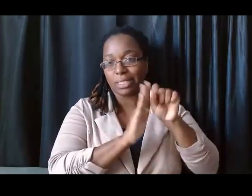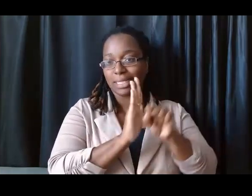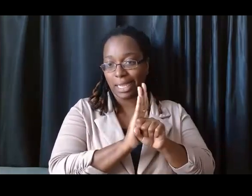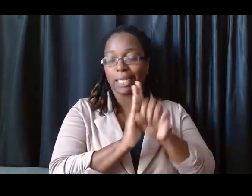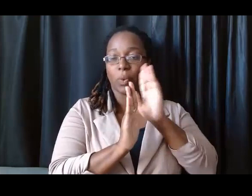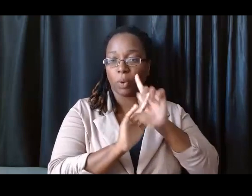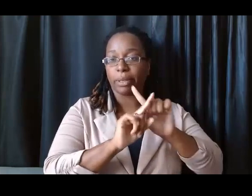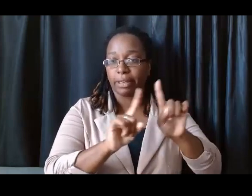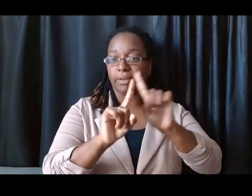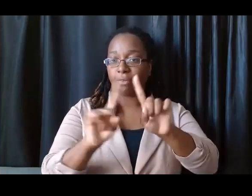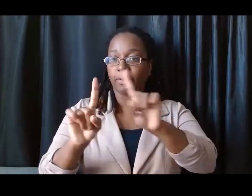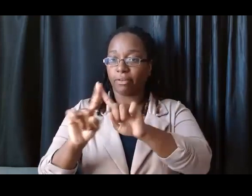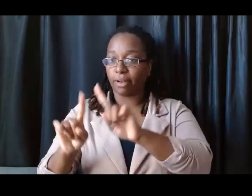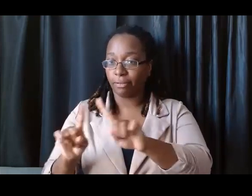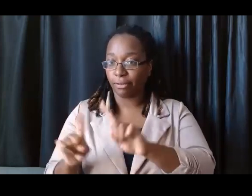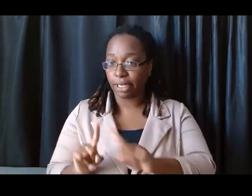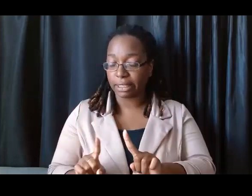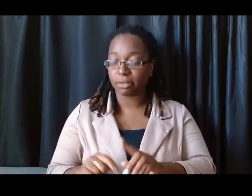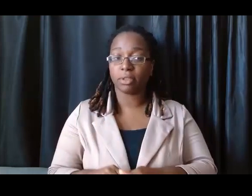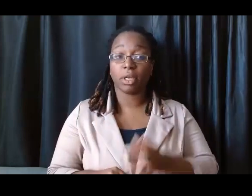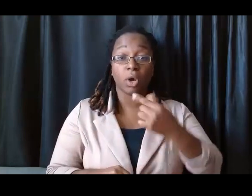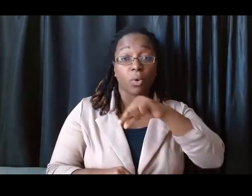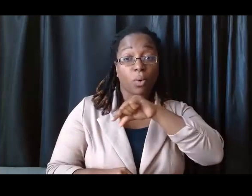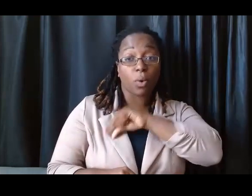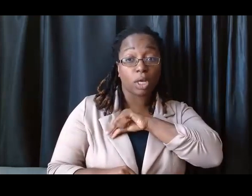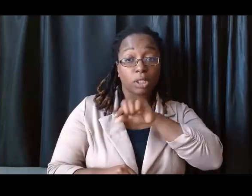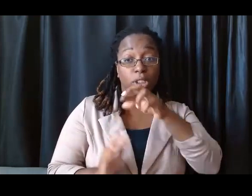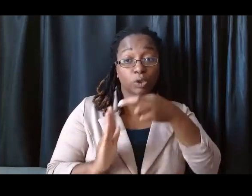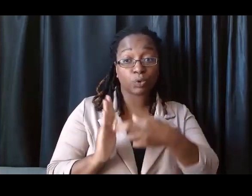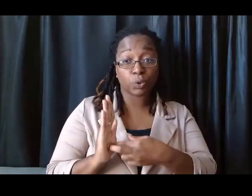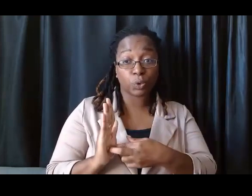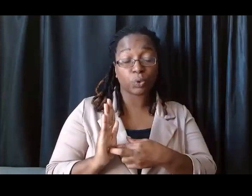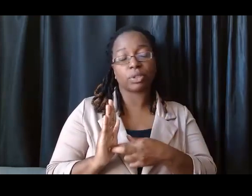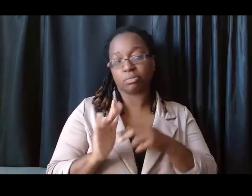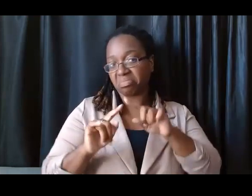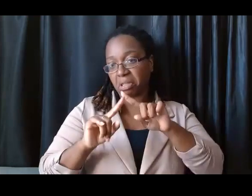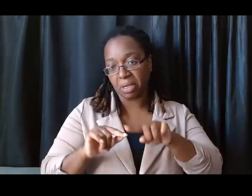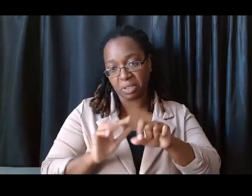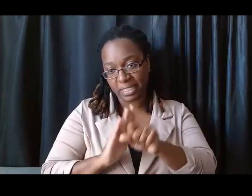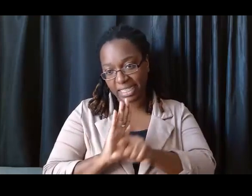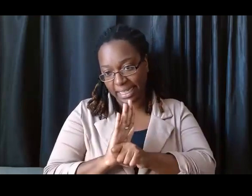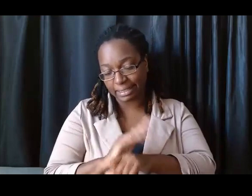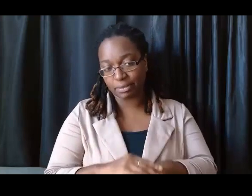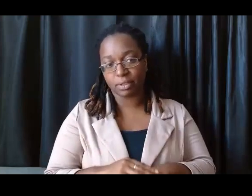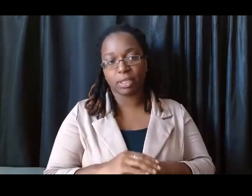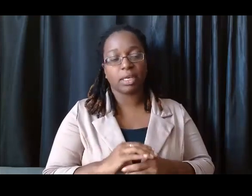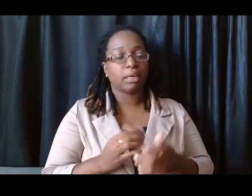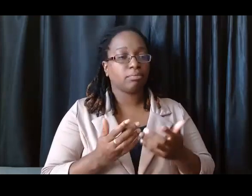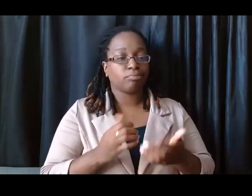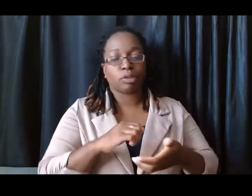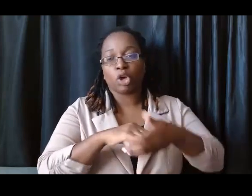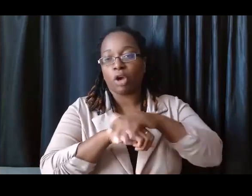The eligibility rules can vary from state to state coverage rules can vary from state to state.